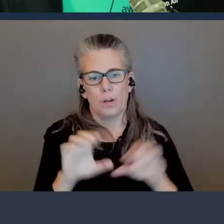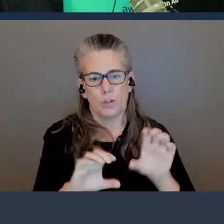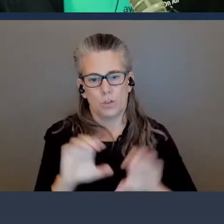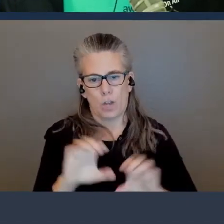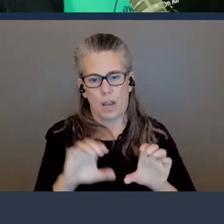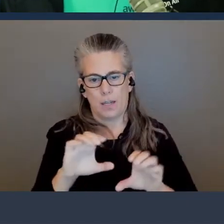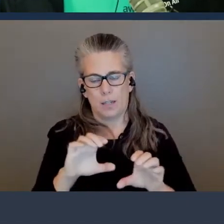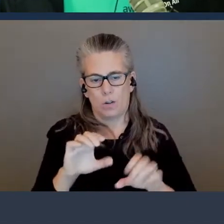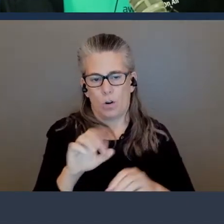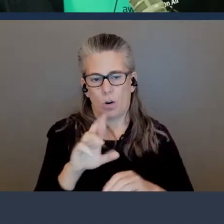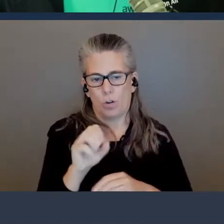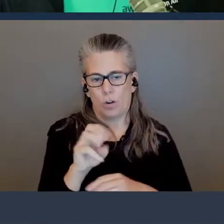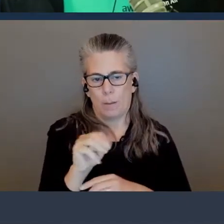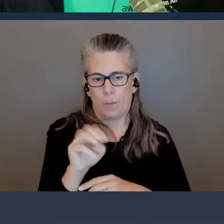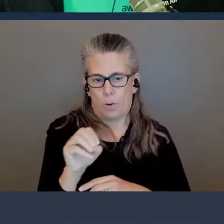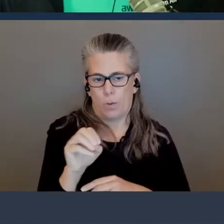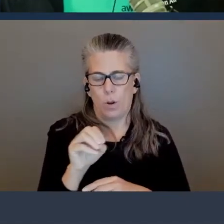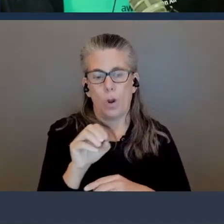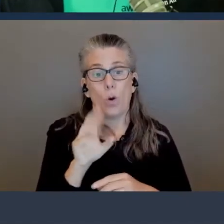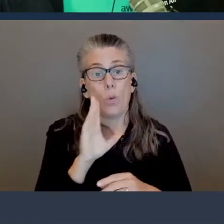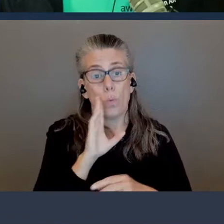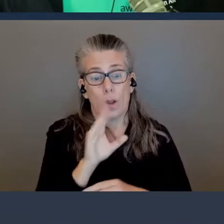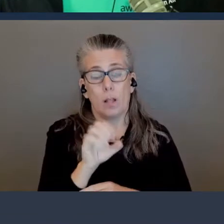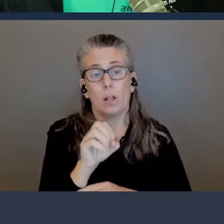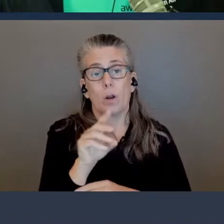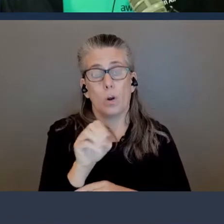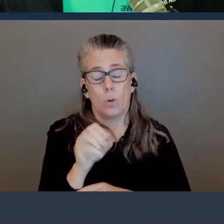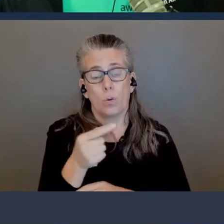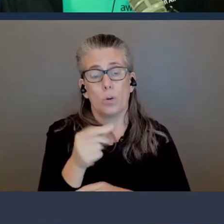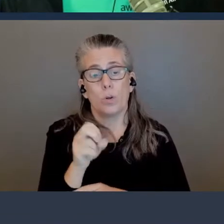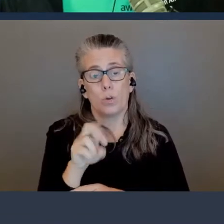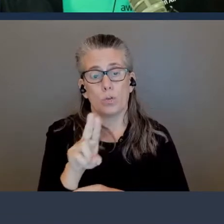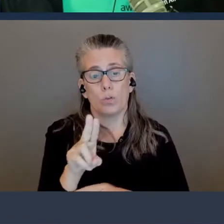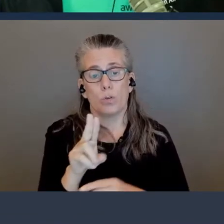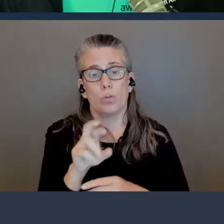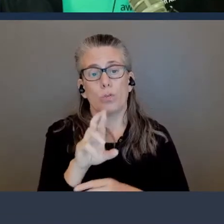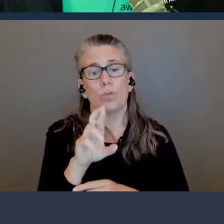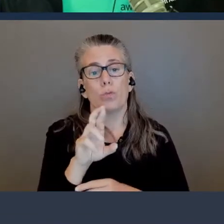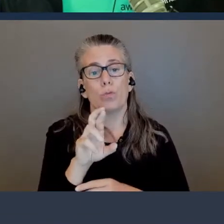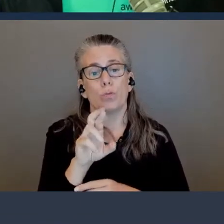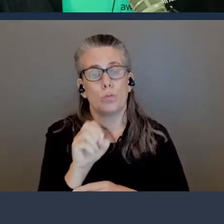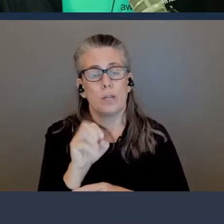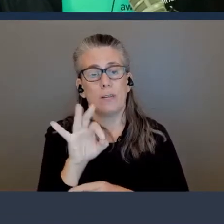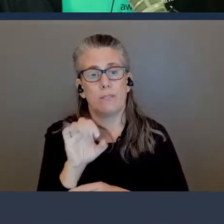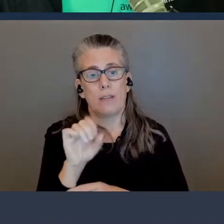"Will CodeGuru refactor the code to use AWS Secrets Manager?" Will give you a snippet?